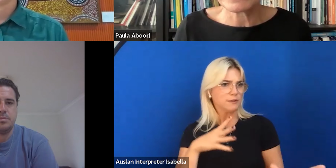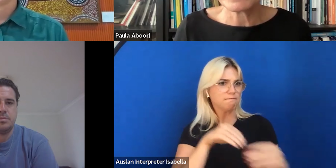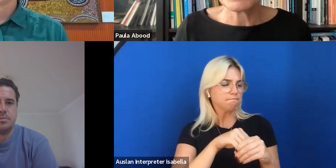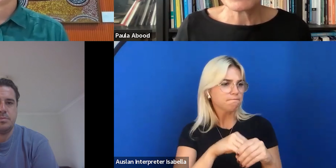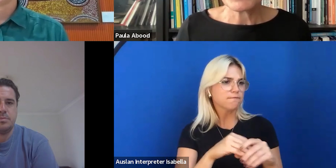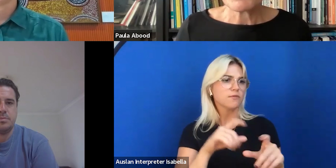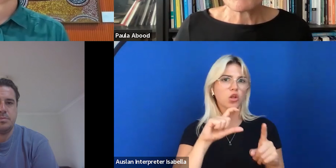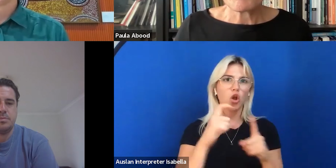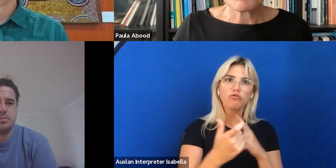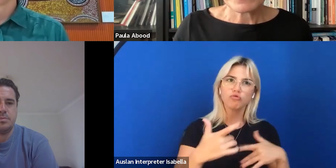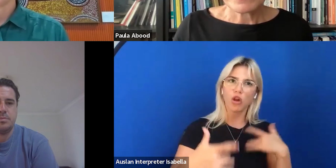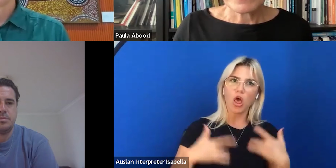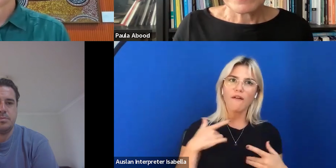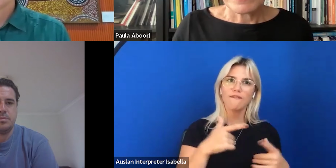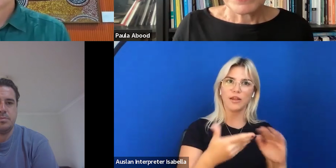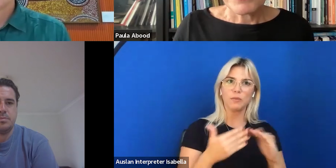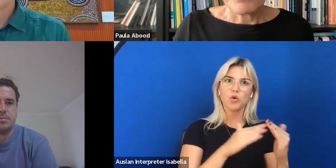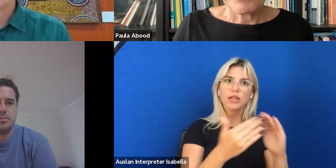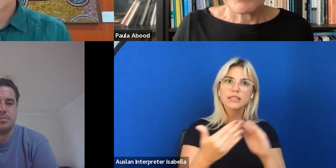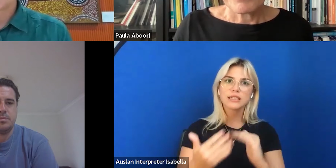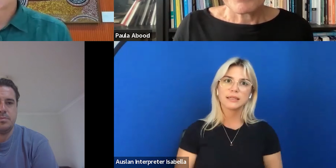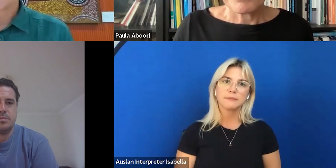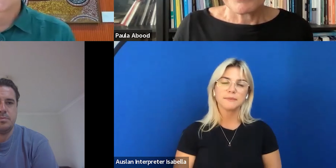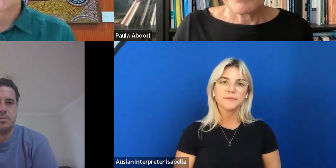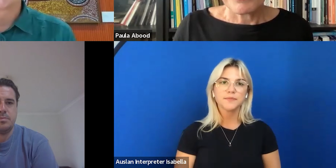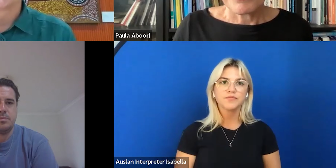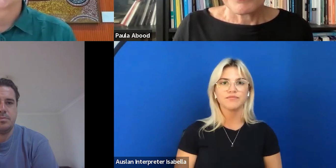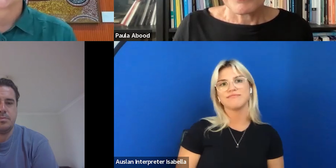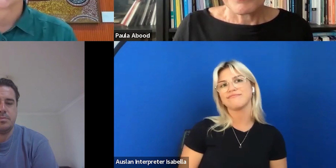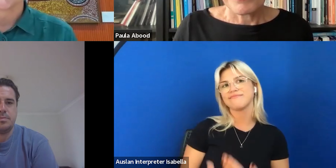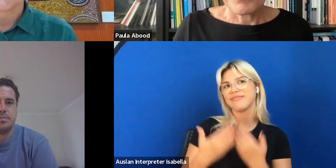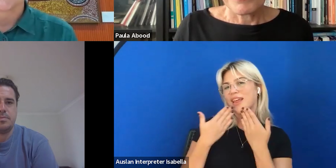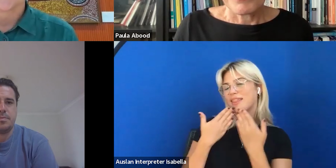Thanks very much, Paula. That's fantastic.